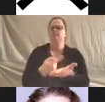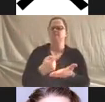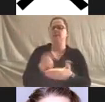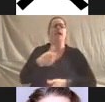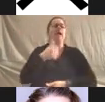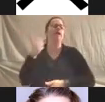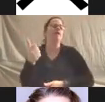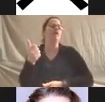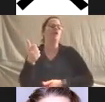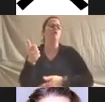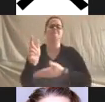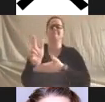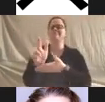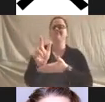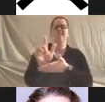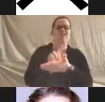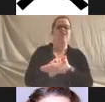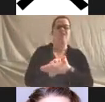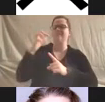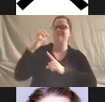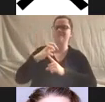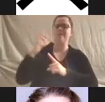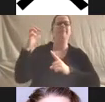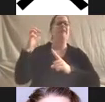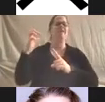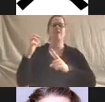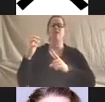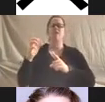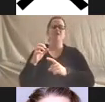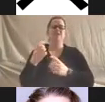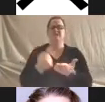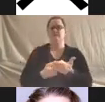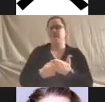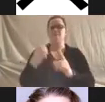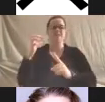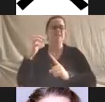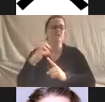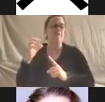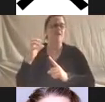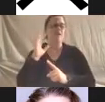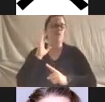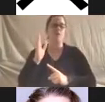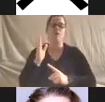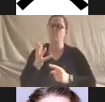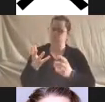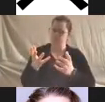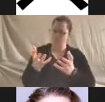Sometimes it means that your legislative champion will want you to do some work with them